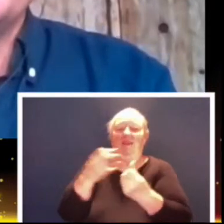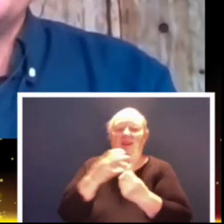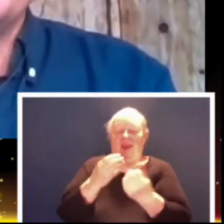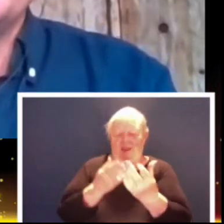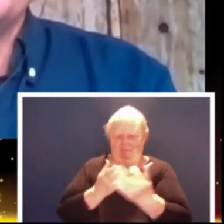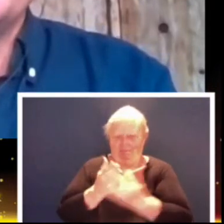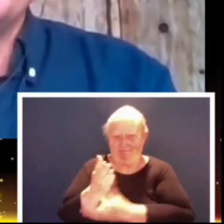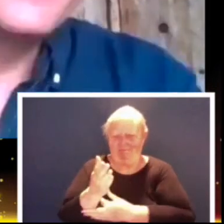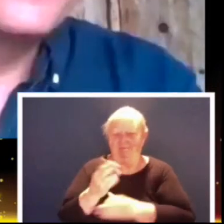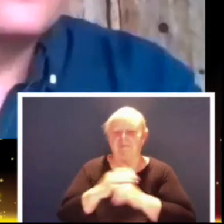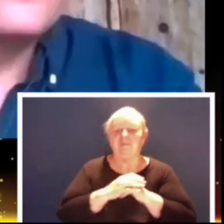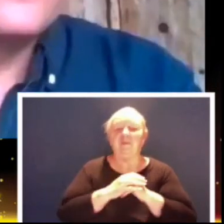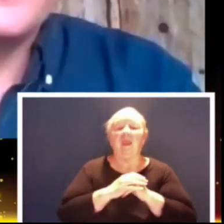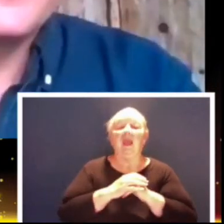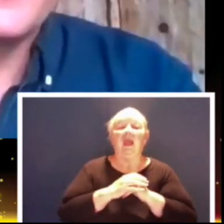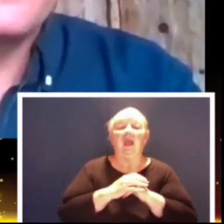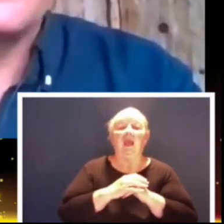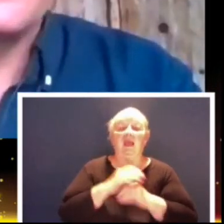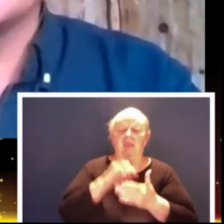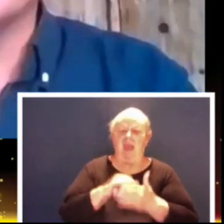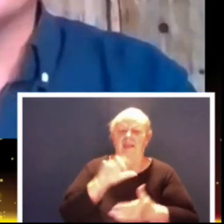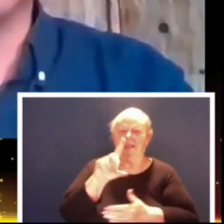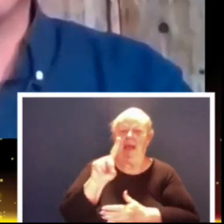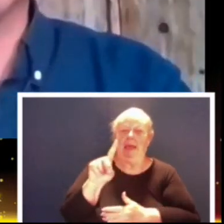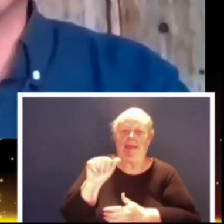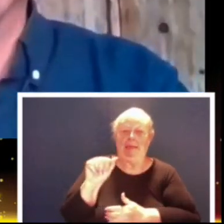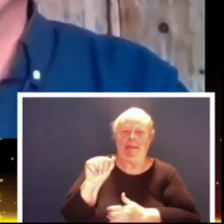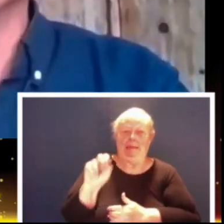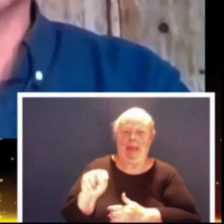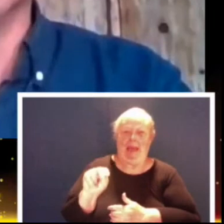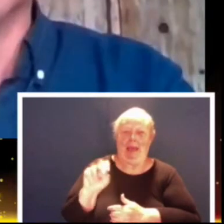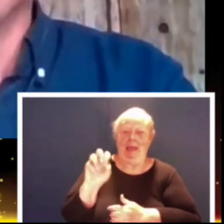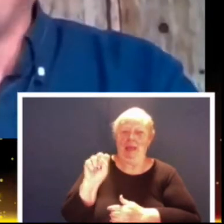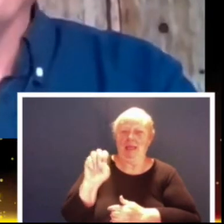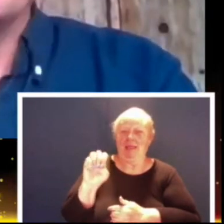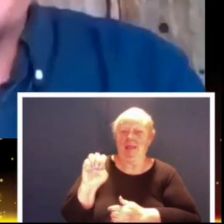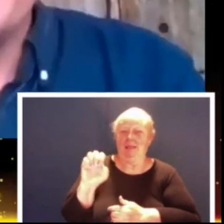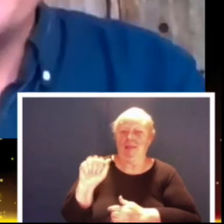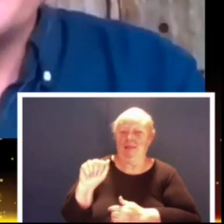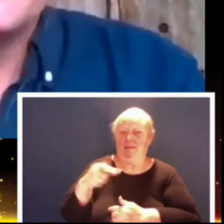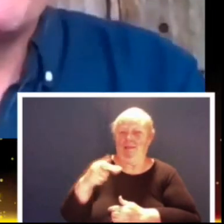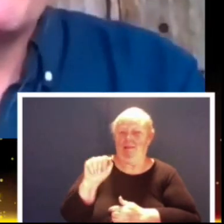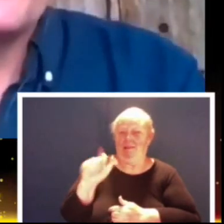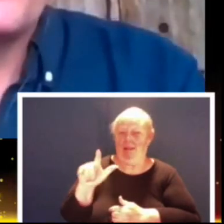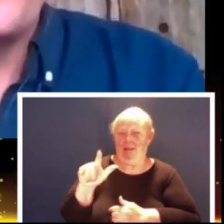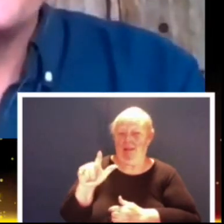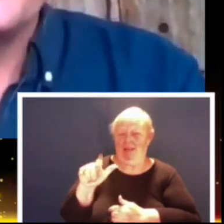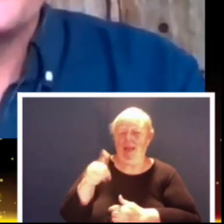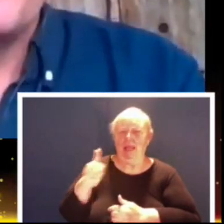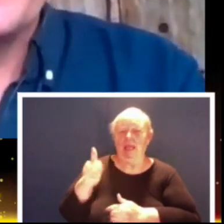That's not me, that's from Dan Siegel, a psychologist. But I'm really excited to see some of the questions coming in.